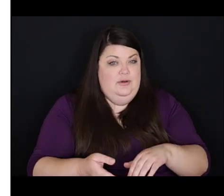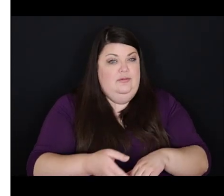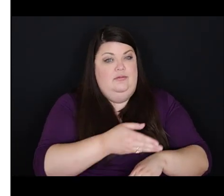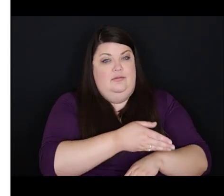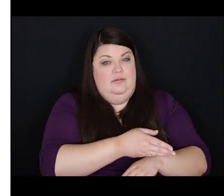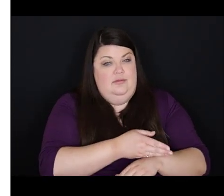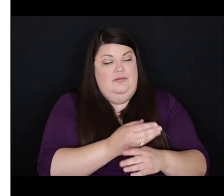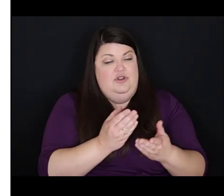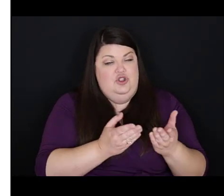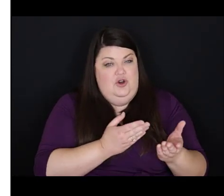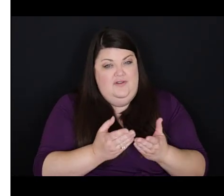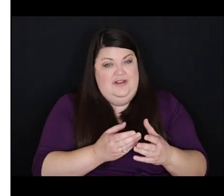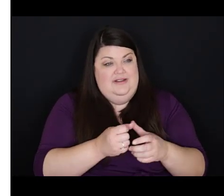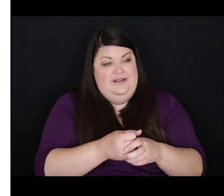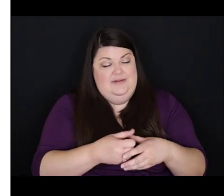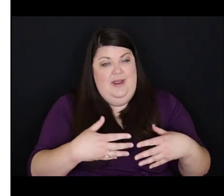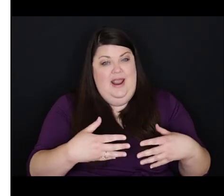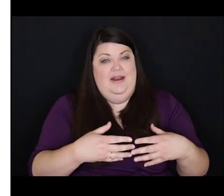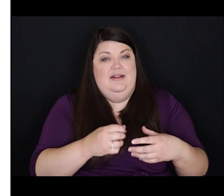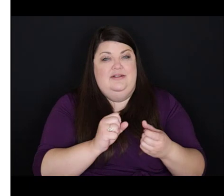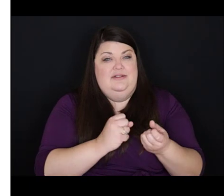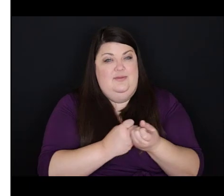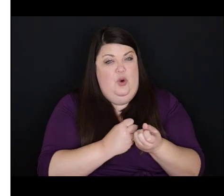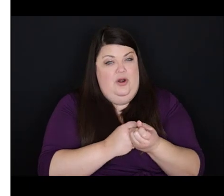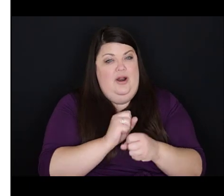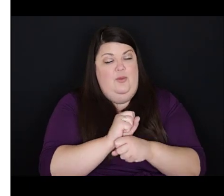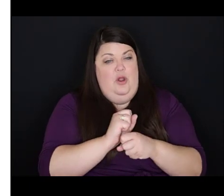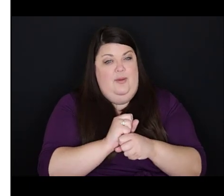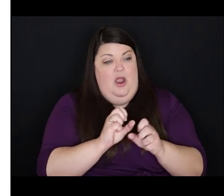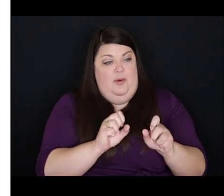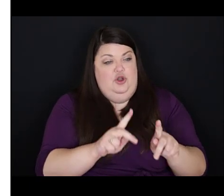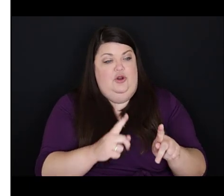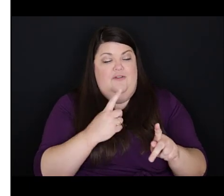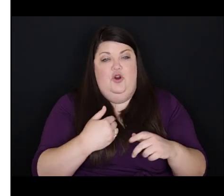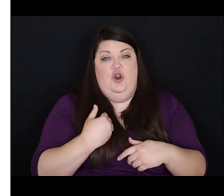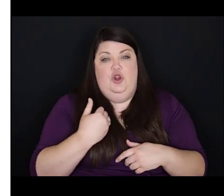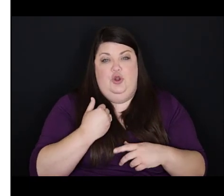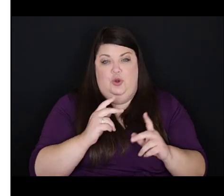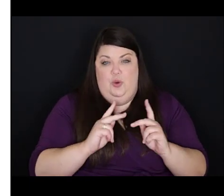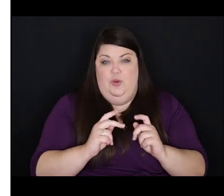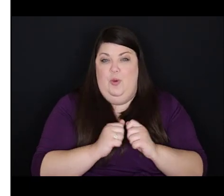expanded supported employment opportunities for youth with the most significant disabilities,